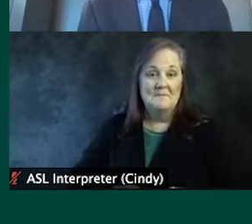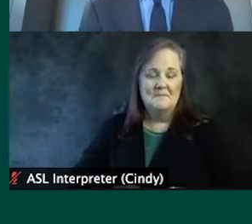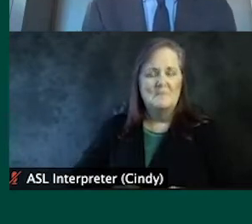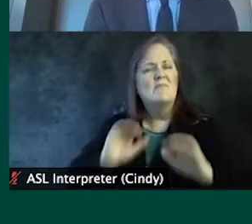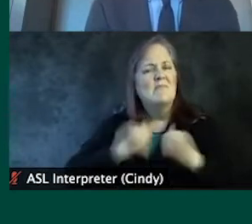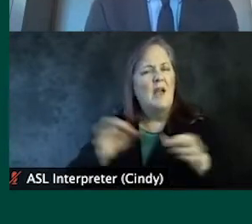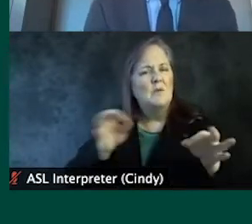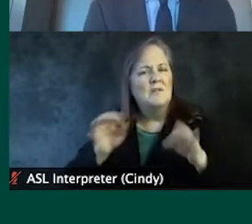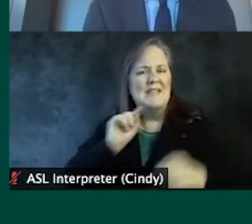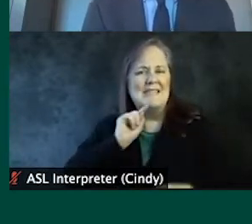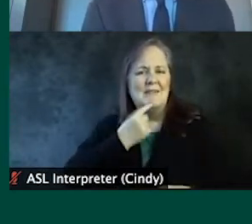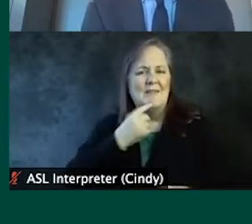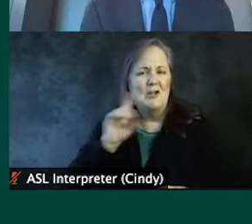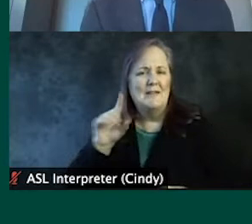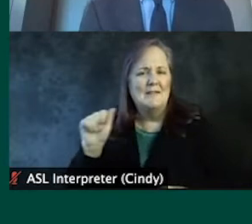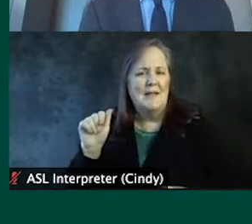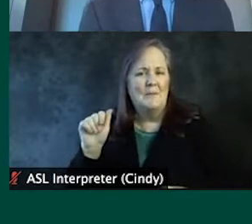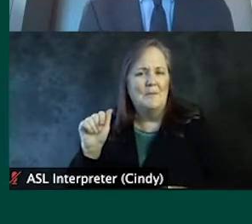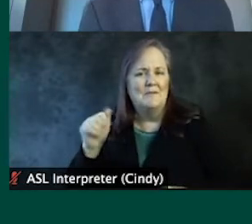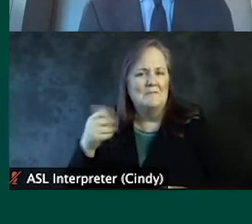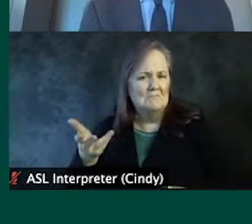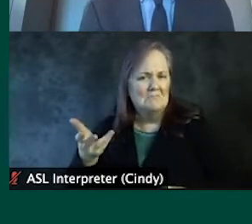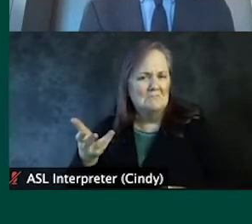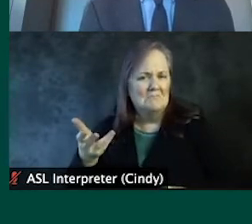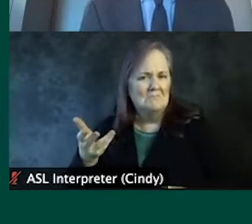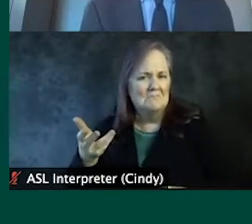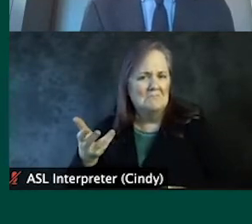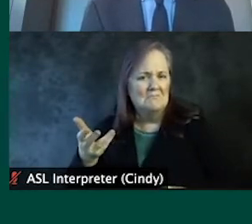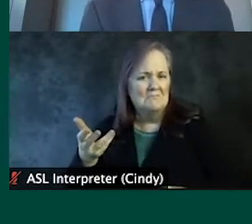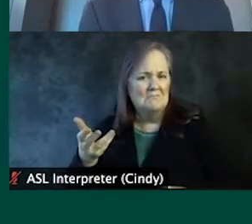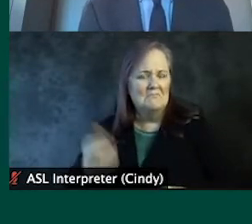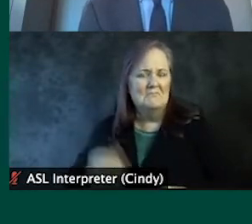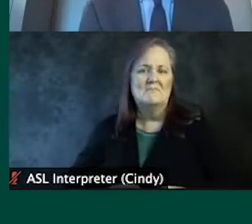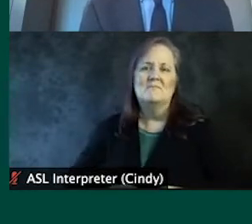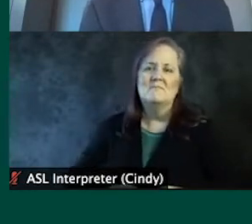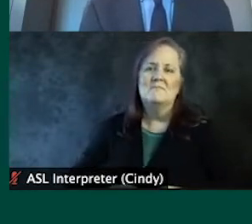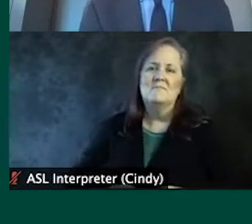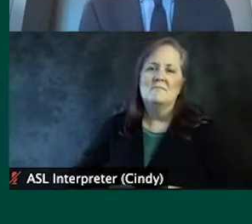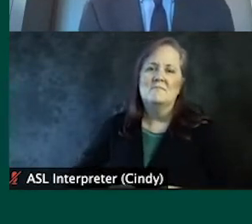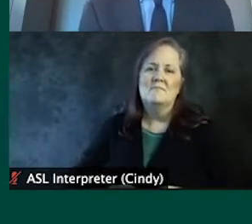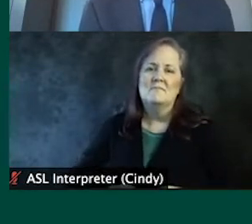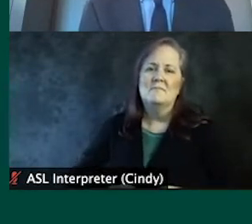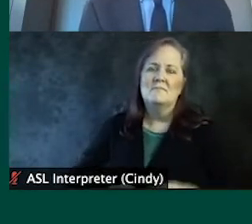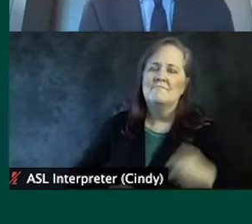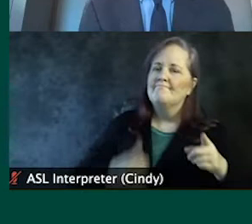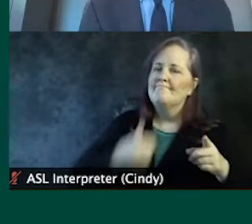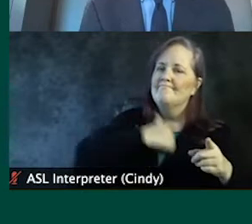in most years, those property taxes mean just additional funding to schools. But there is a possibility that in some years,